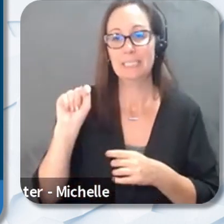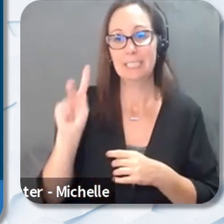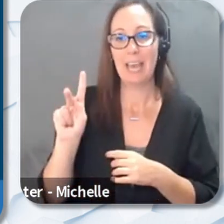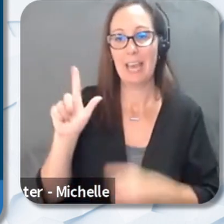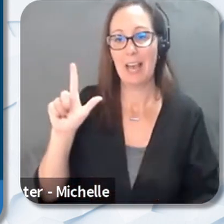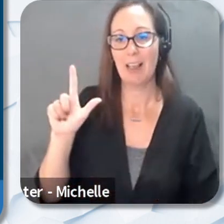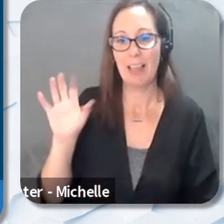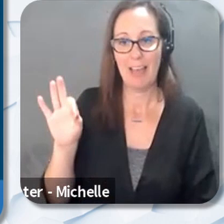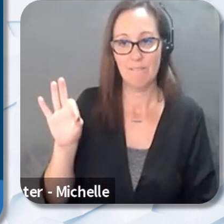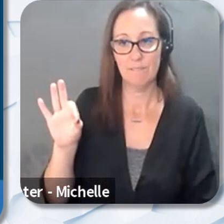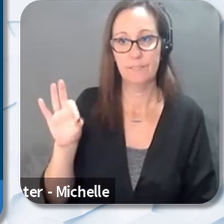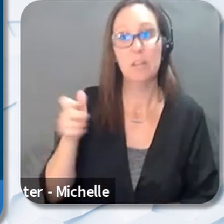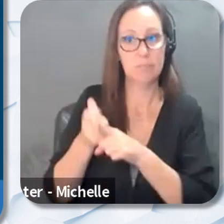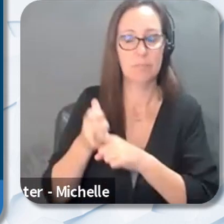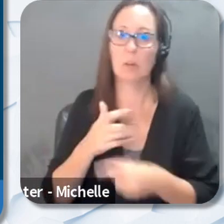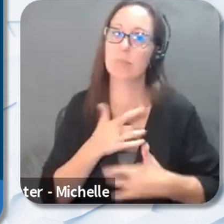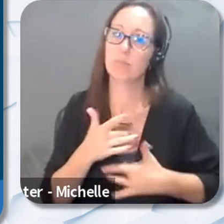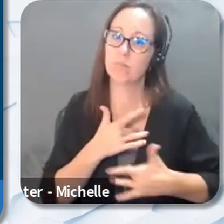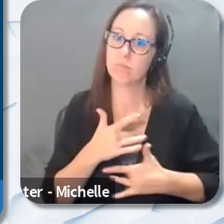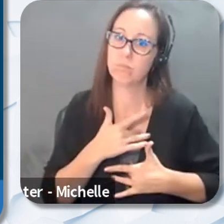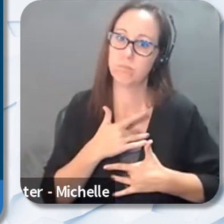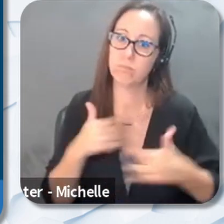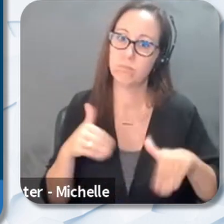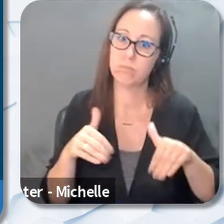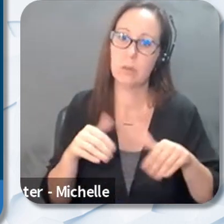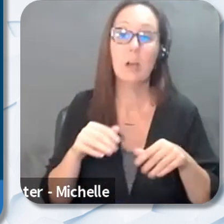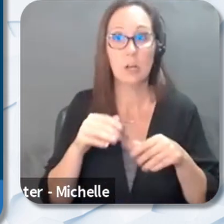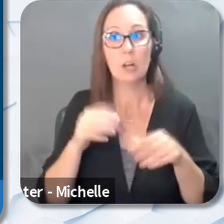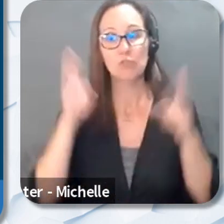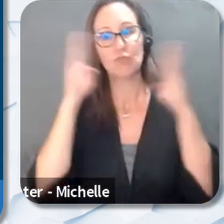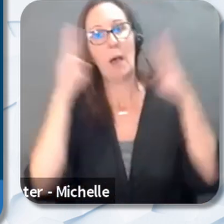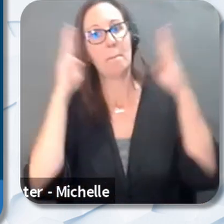who was extremely worried that she was going to get in trouble when her admin walked in if